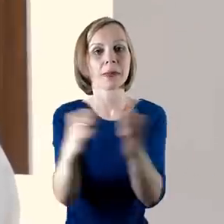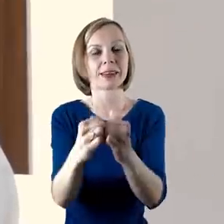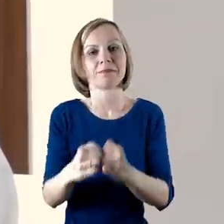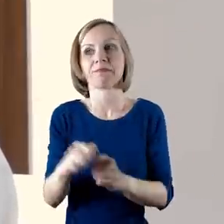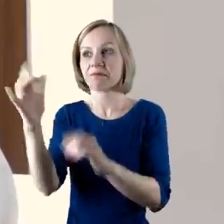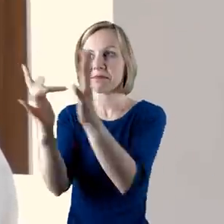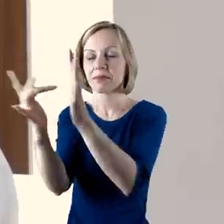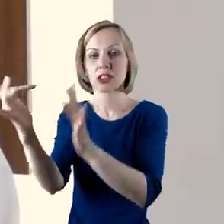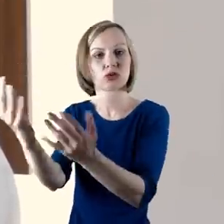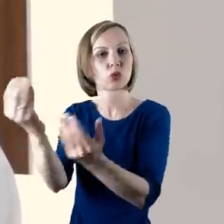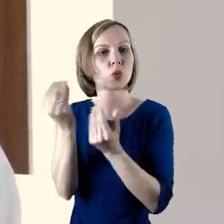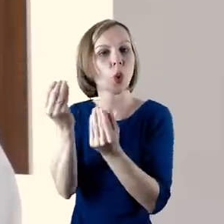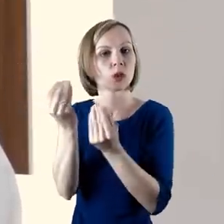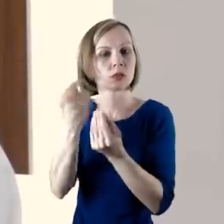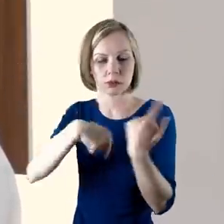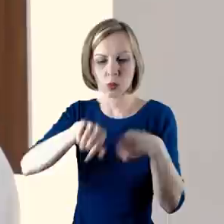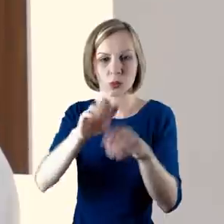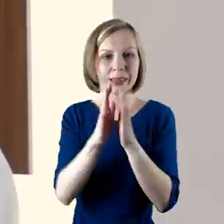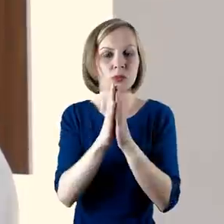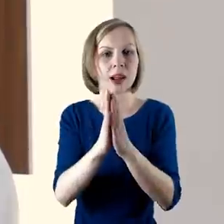As our Saviour taught us, so we pray: